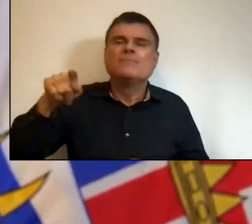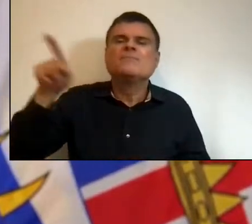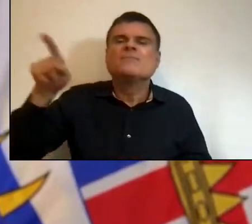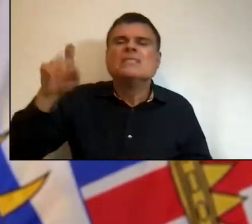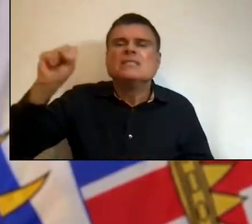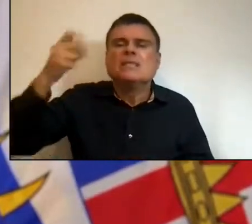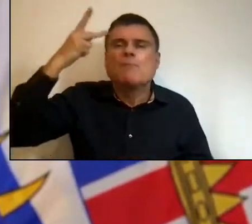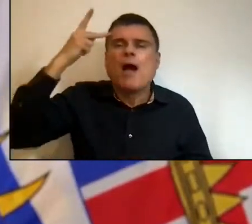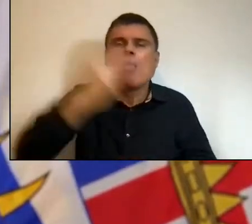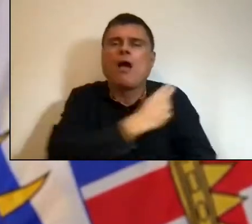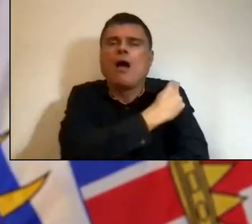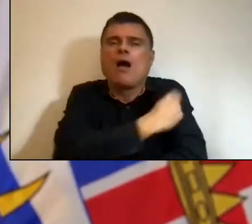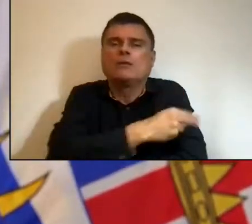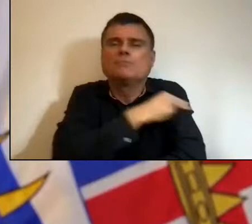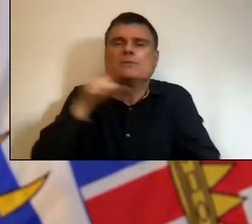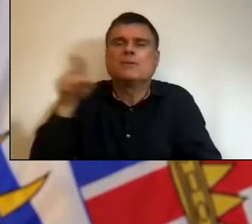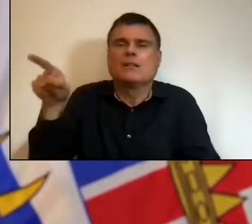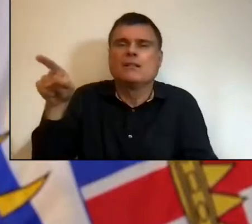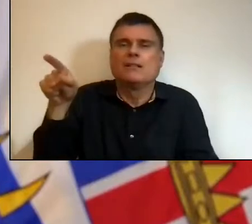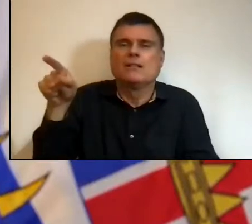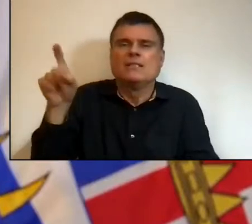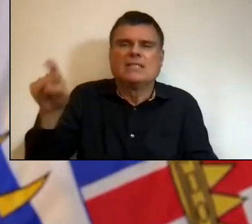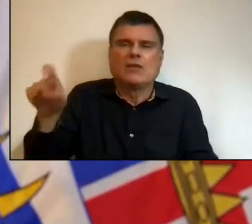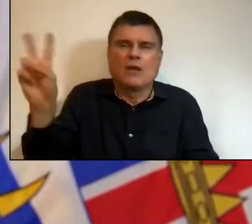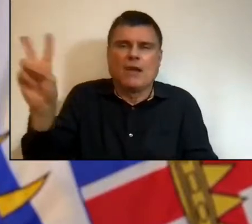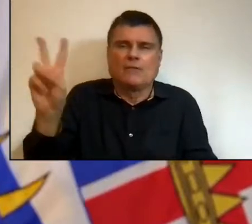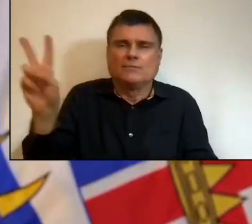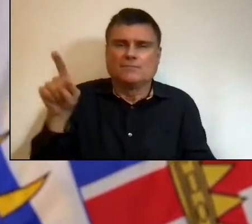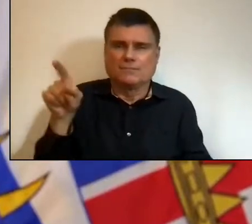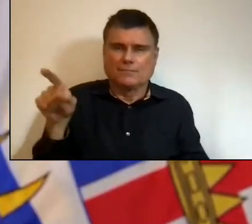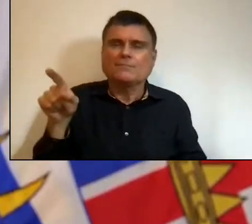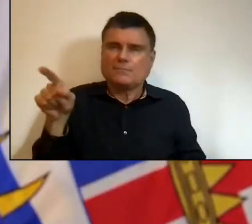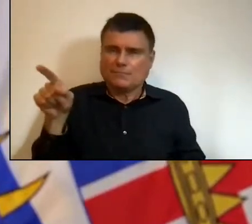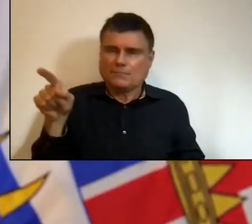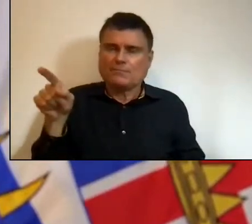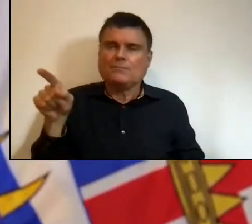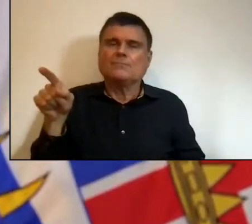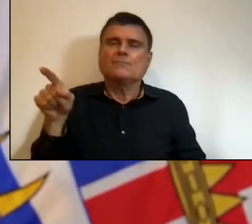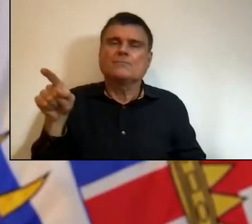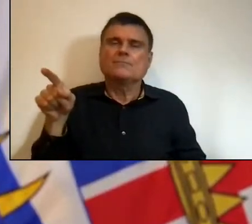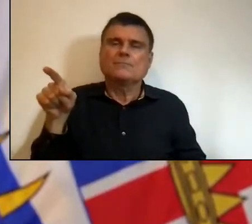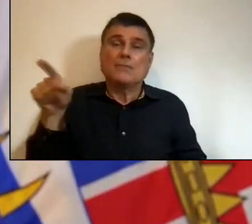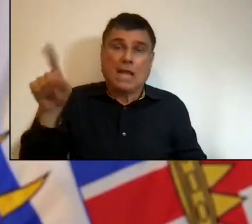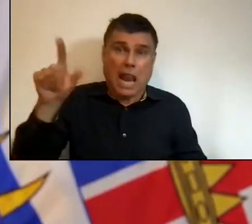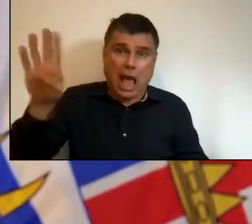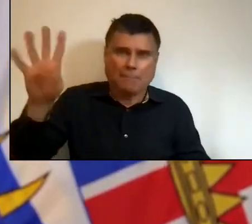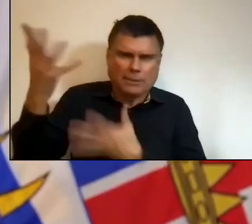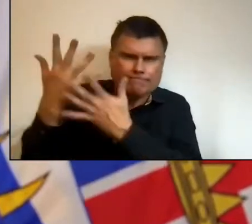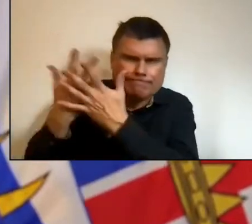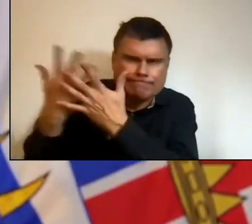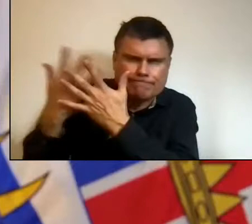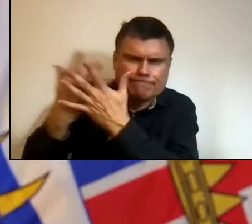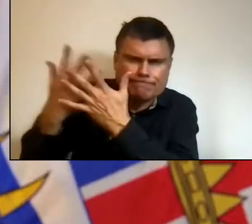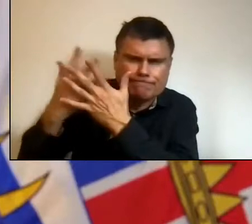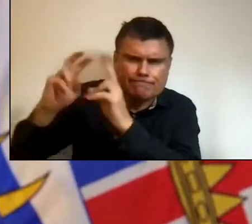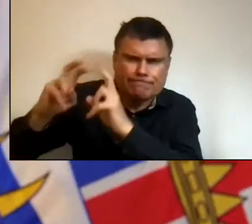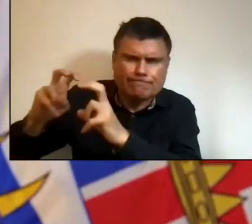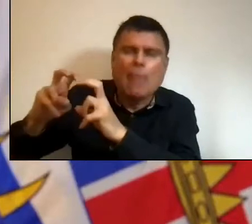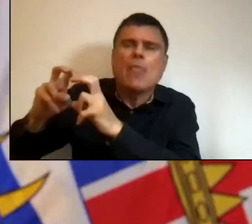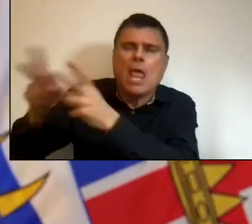proportion that are confirmed Omicron through the whole genome